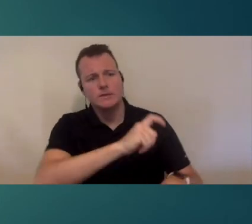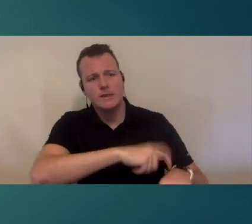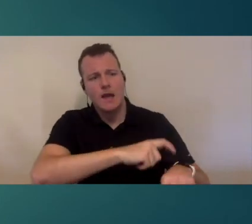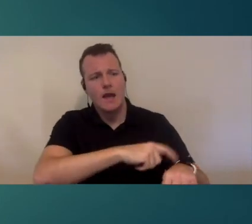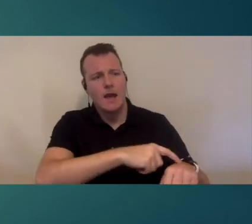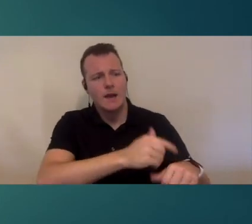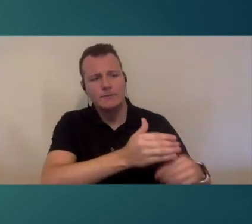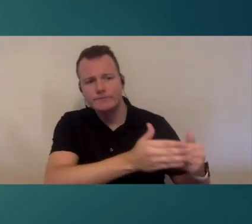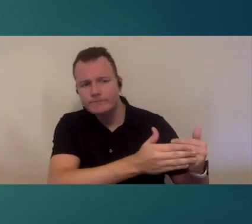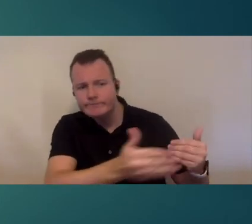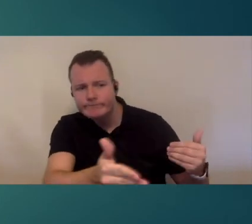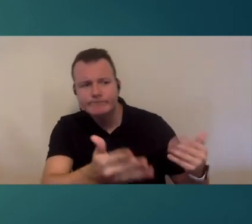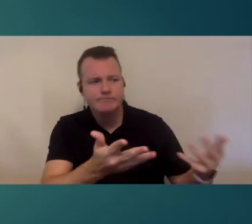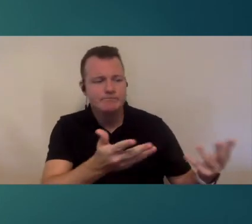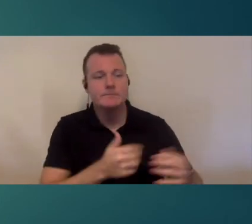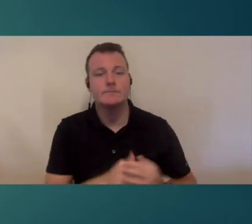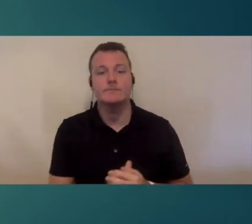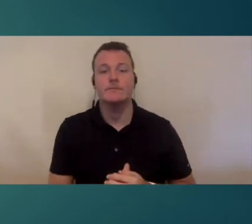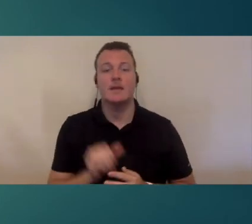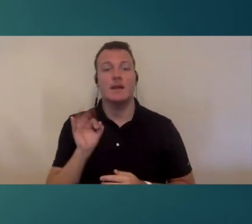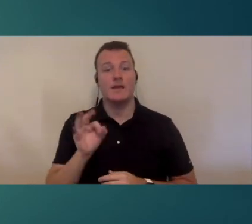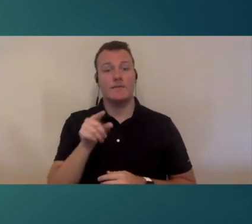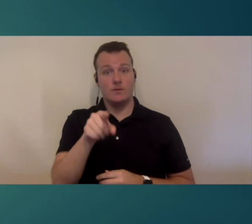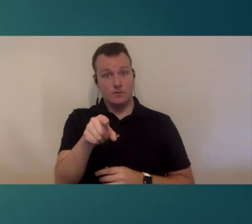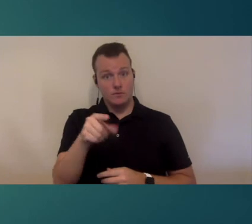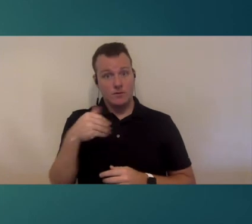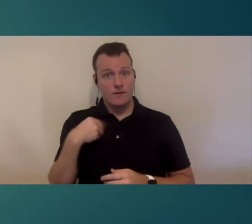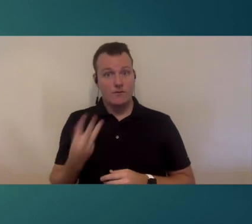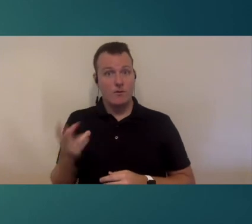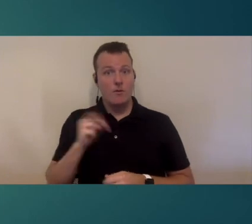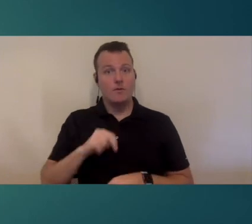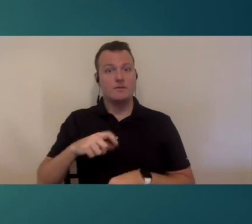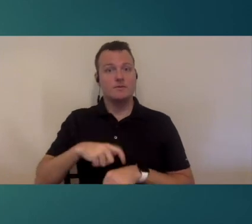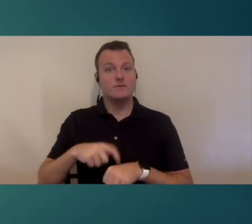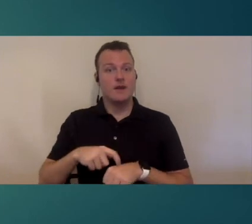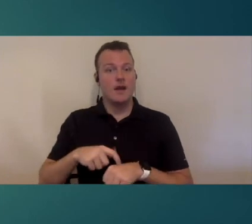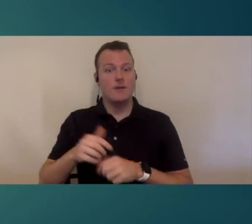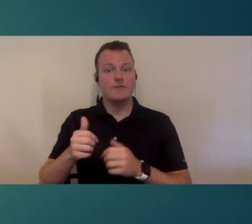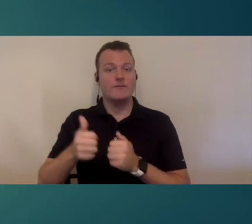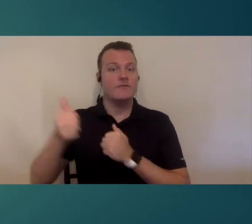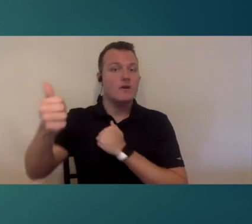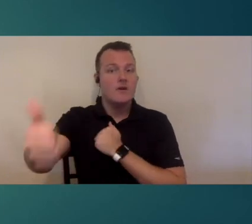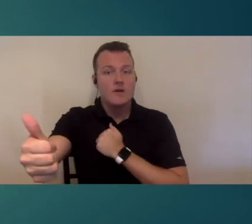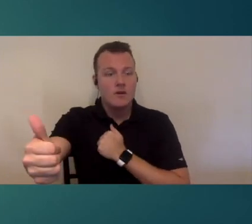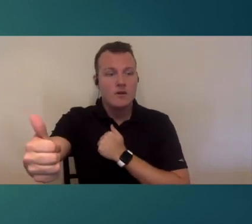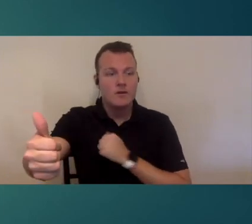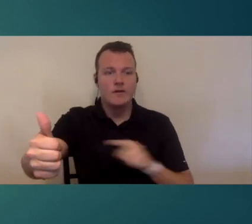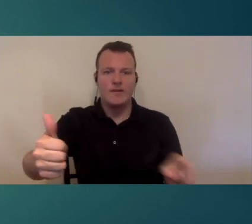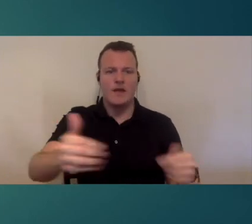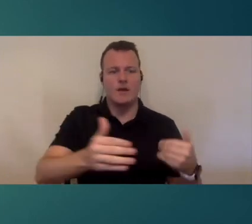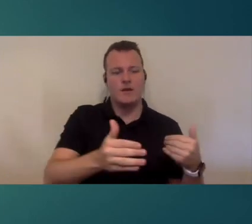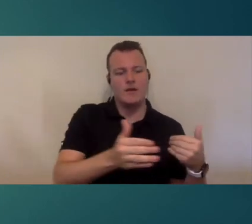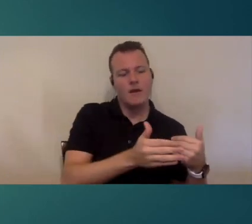timeline is. And if you have a timeline that is longer than theirs, you know,